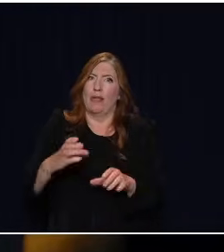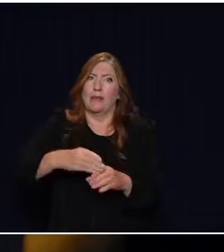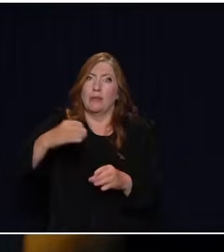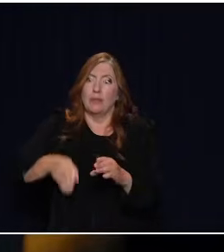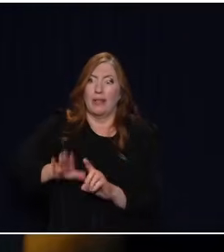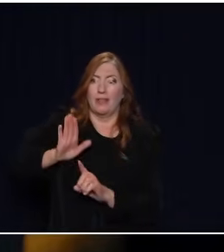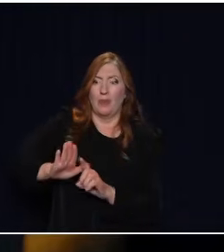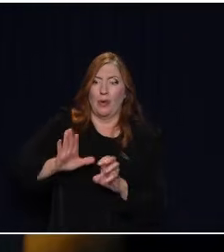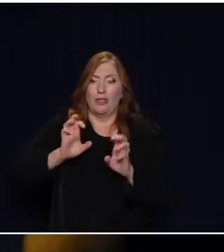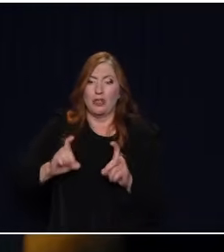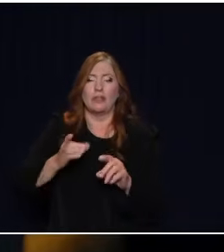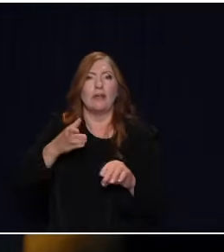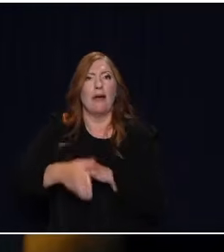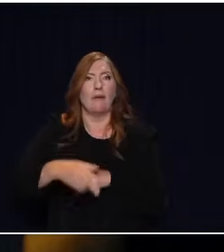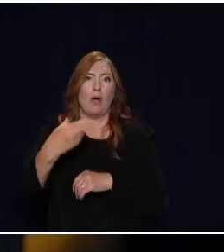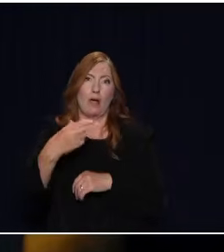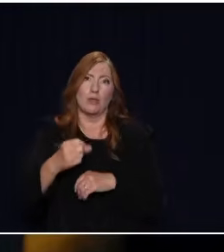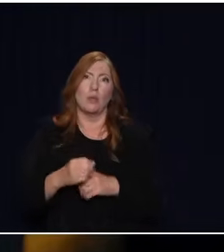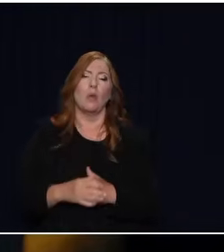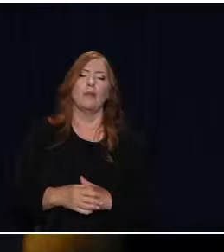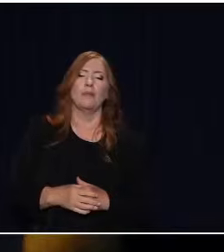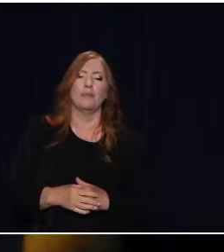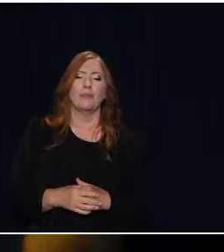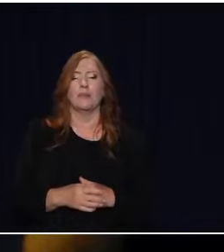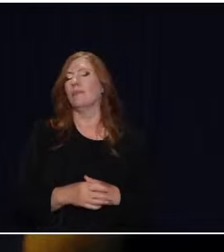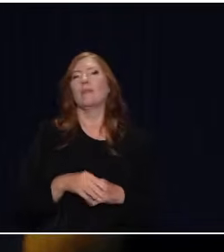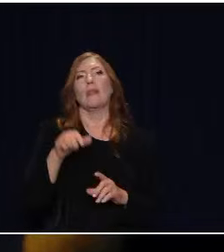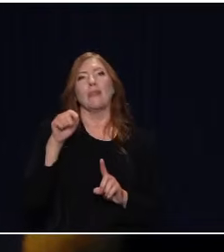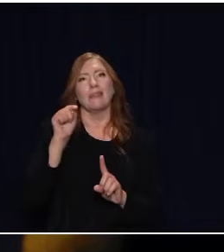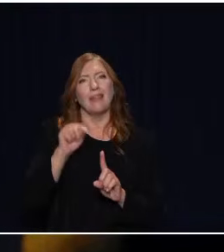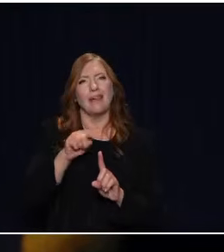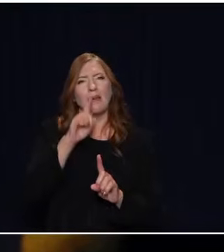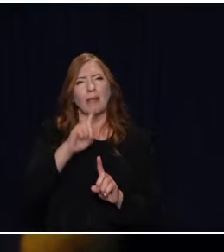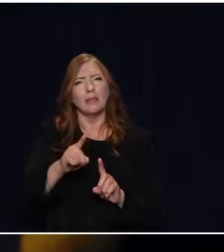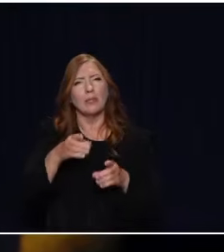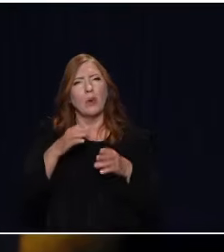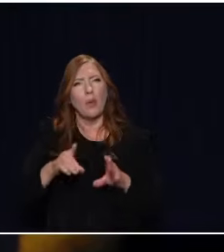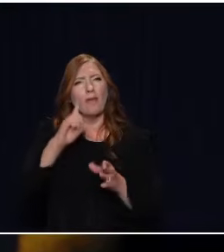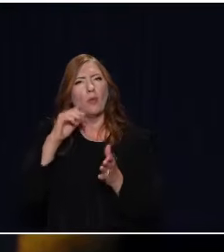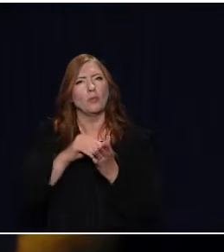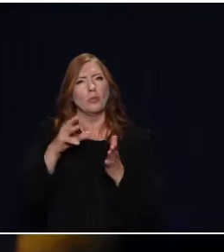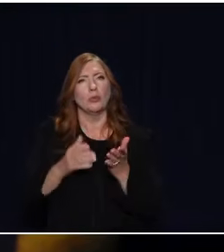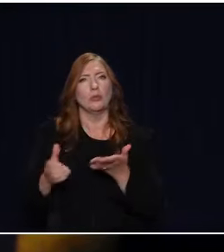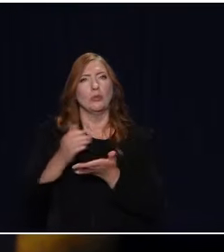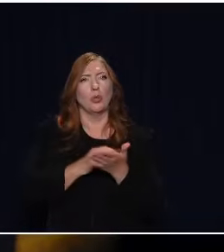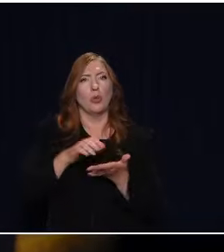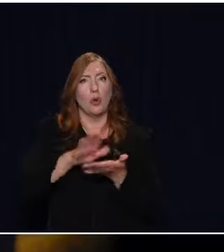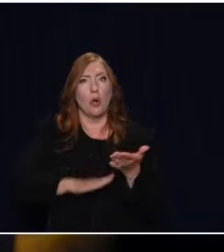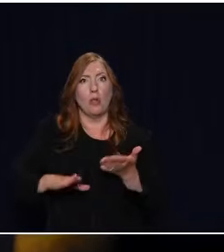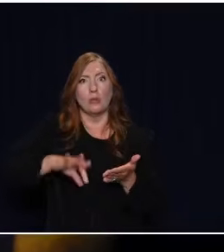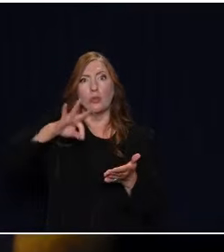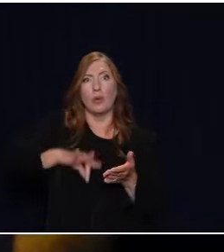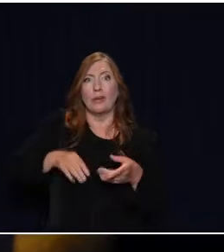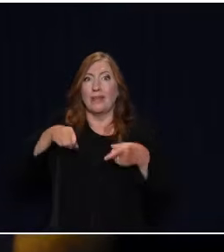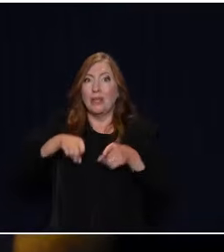THREE-CREDIT HOUR COURSES HAVE A MUCH HIGHER PROBABILITY OF COMPLETING THEIR EDUCATION AFTER HIGH SCHOOL.